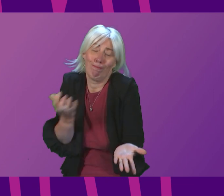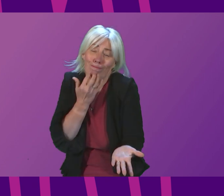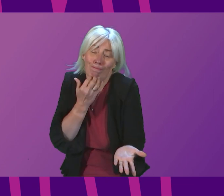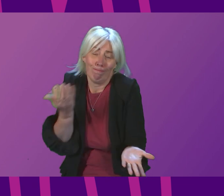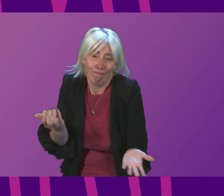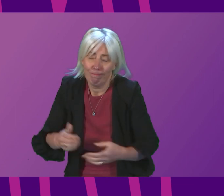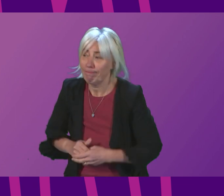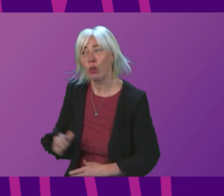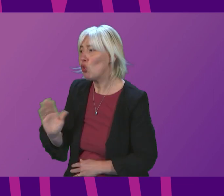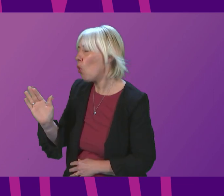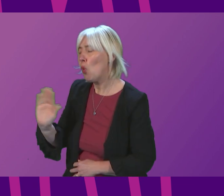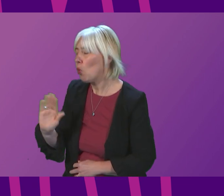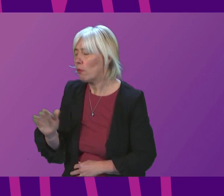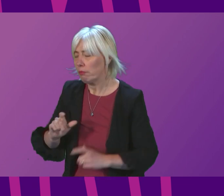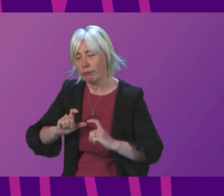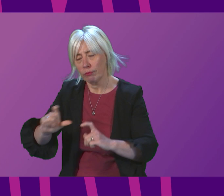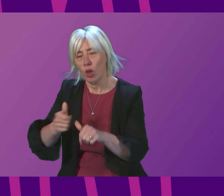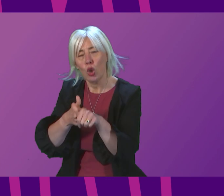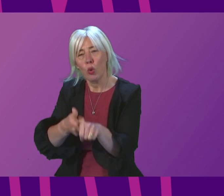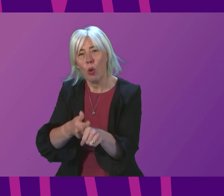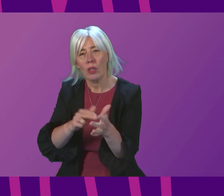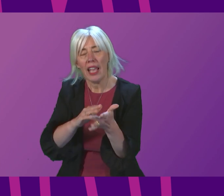We continue to support NHS dentistry.